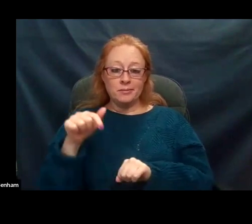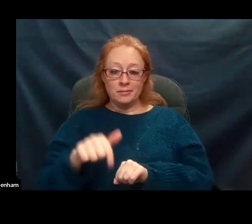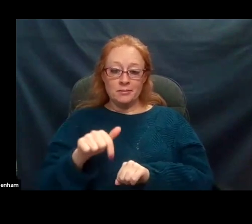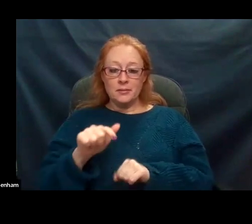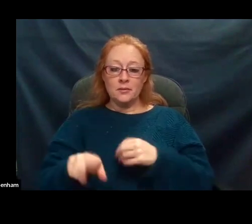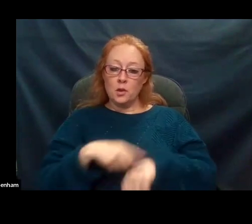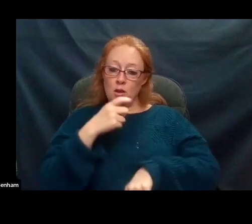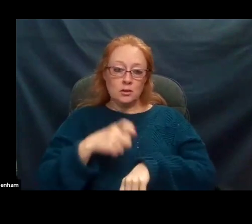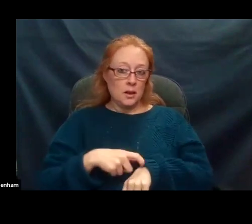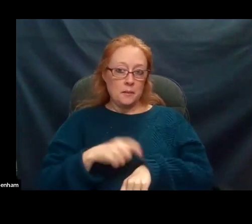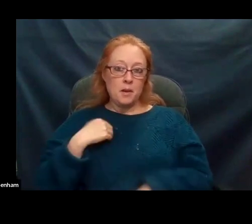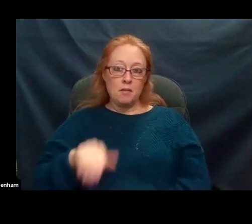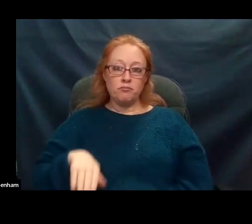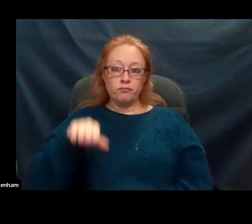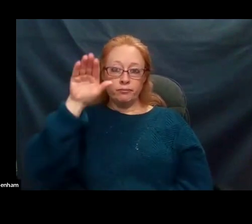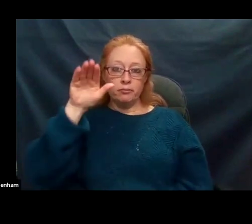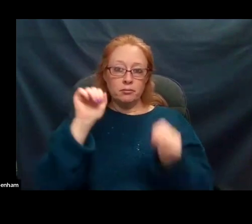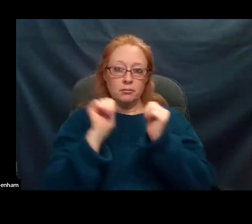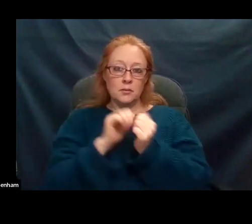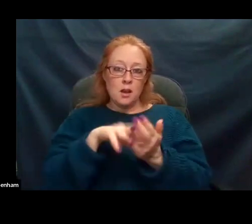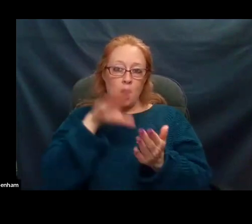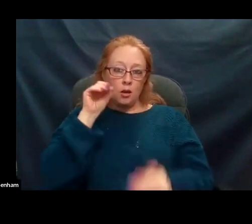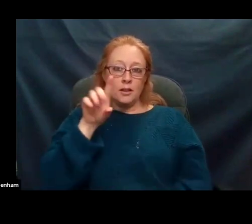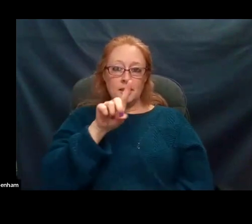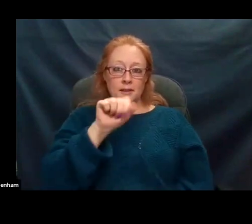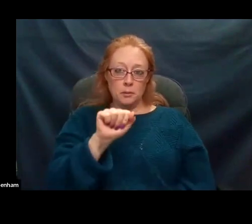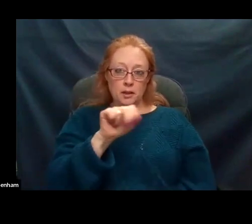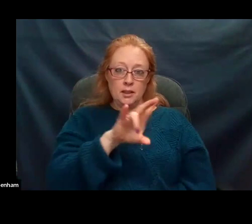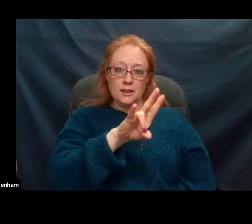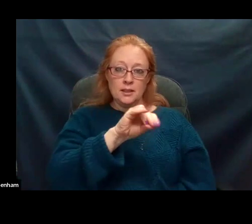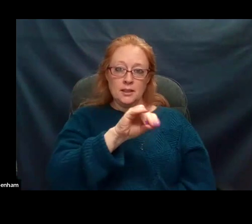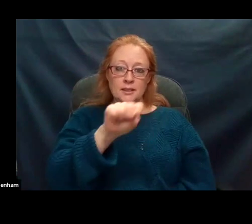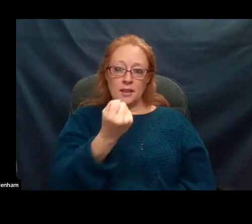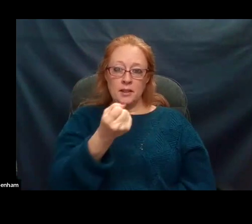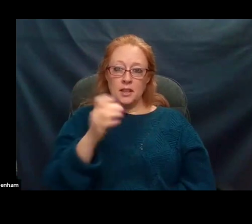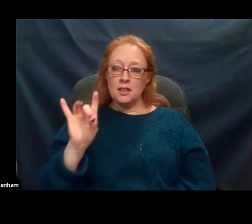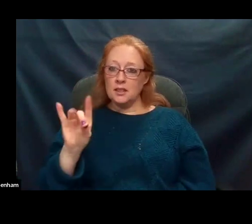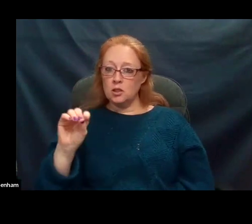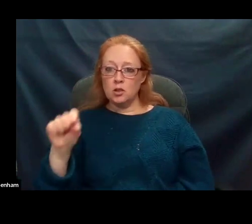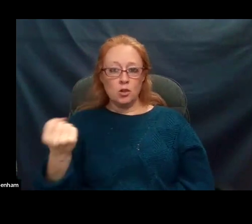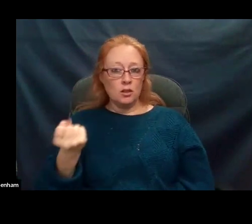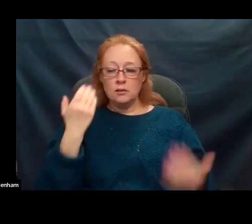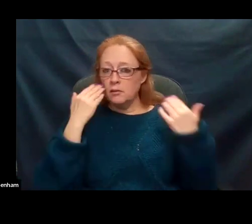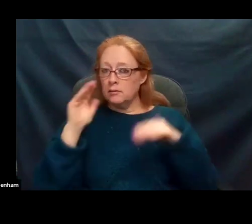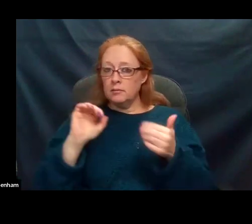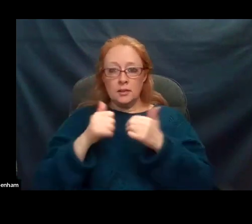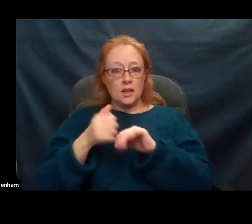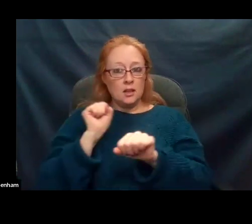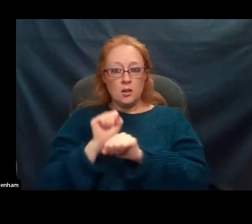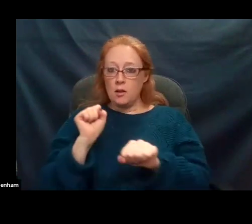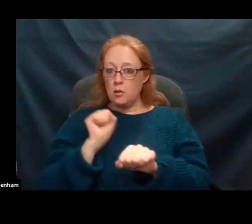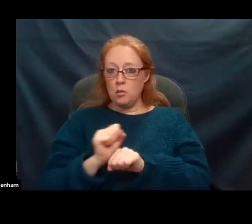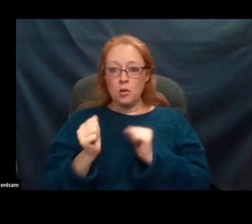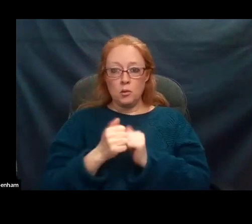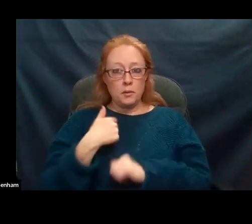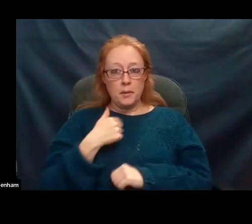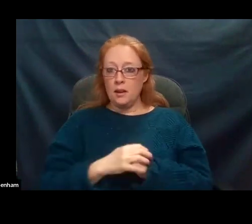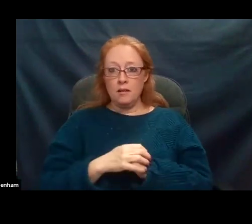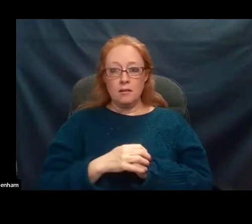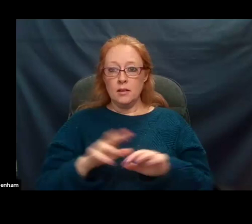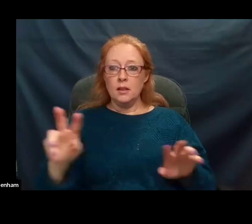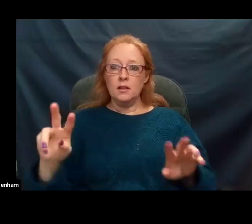Gosh, people this care those people that will be listening probably weren't born back then.